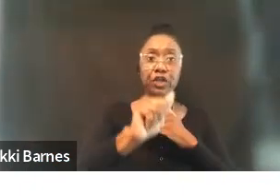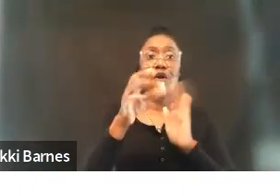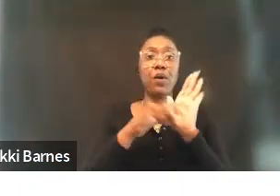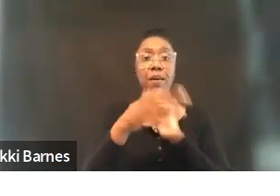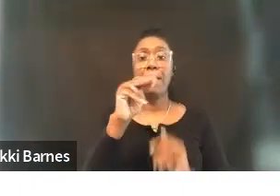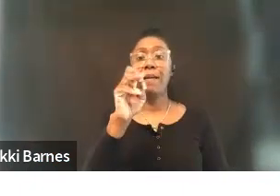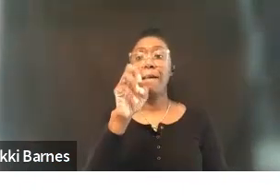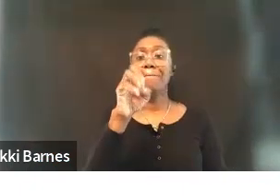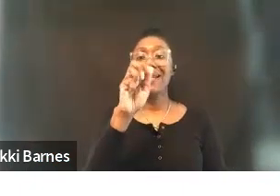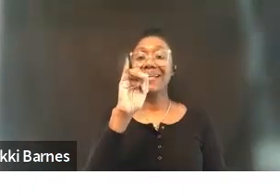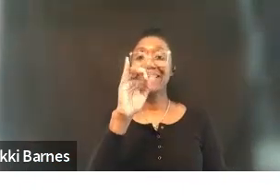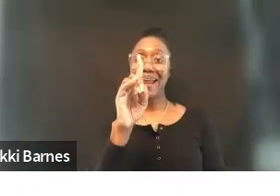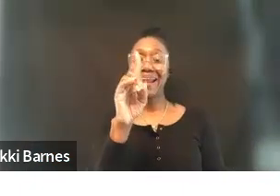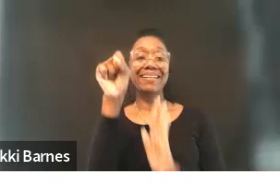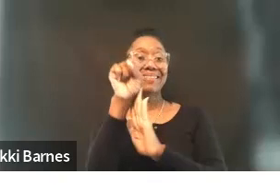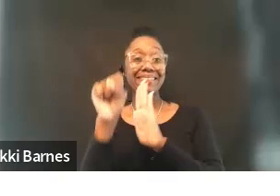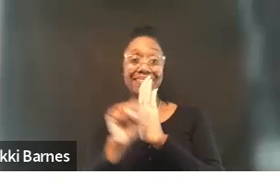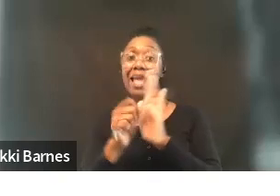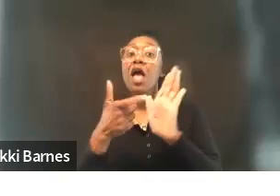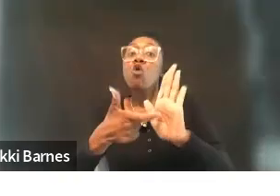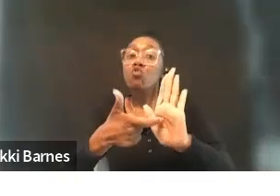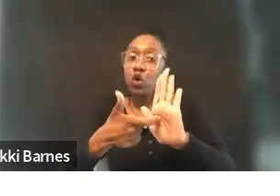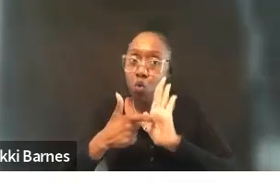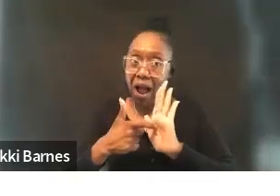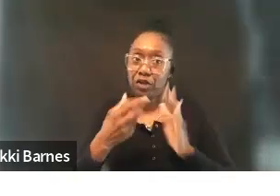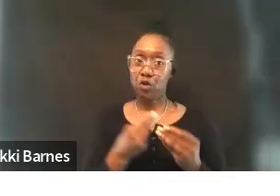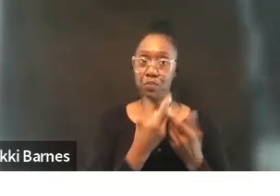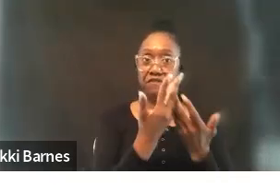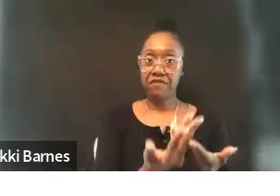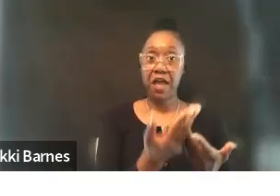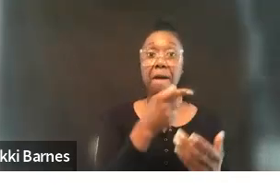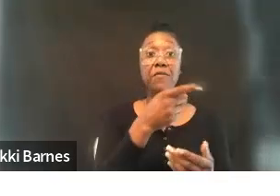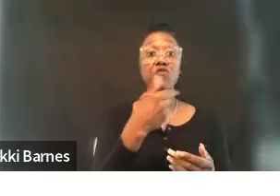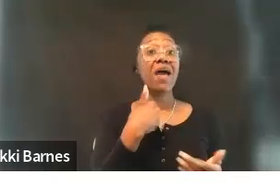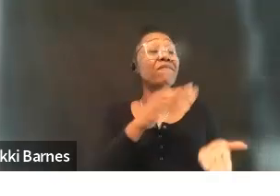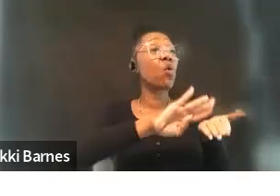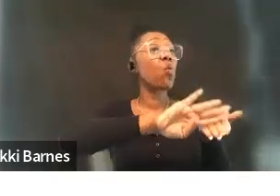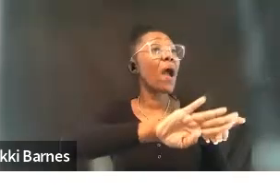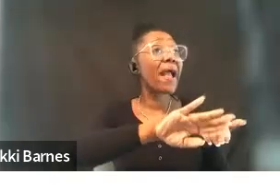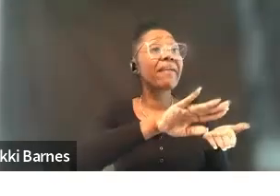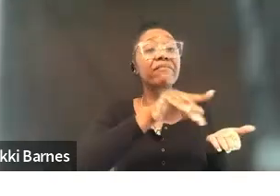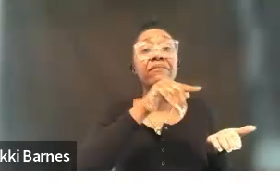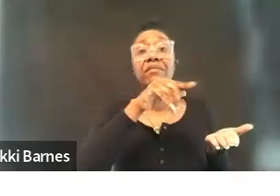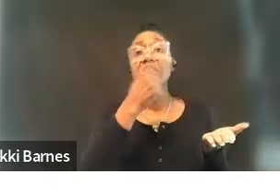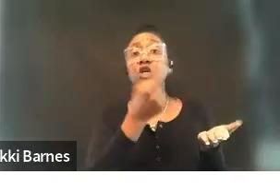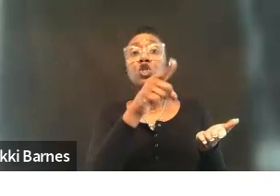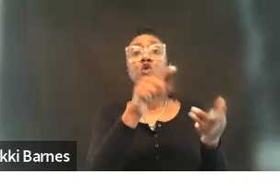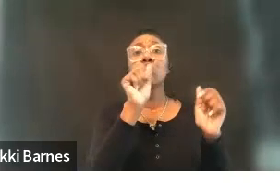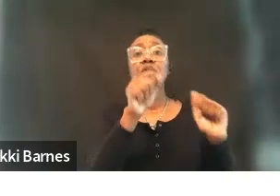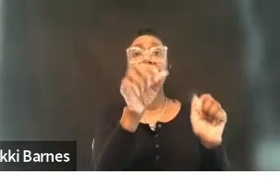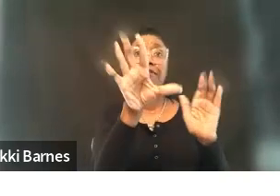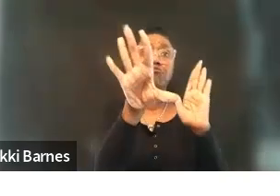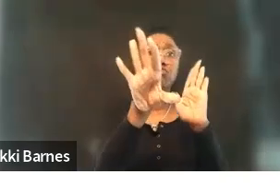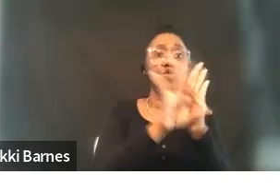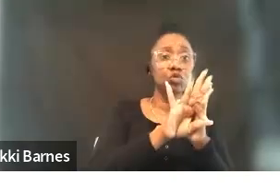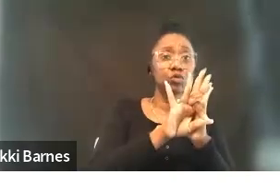But if you received our DVD, HOME community based waiver or you were on our registry, you could choose to stay in what they call deeper service or legacy Medicaid for those.